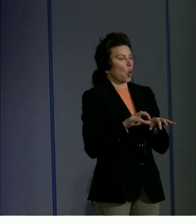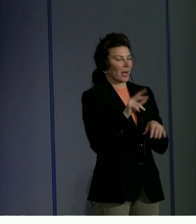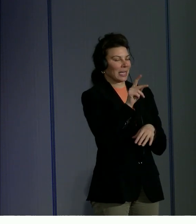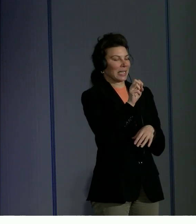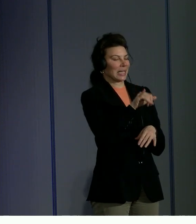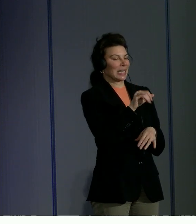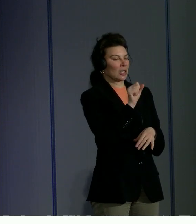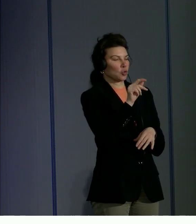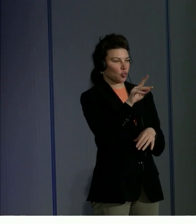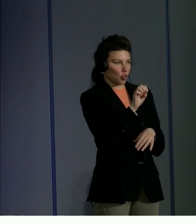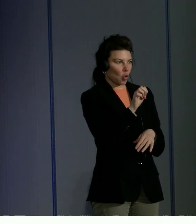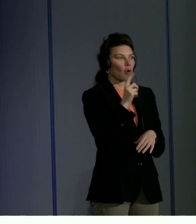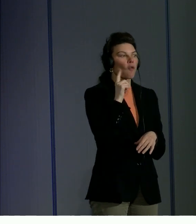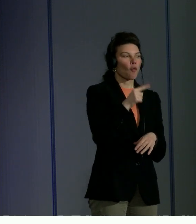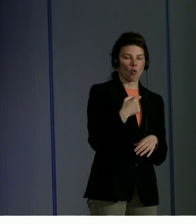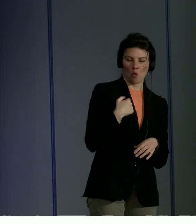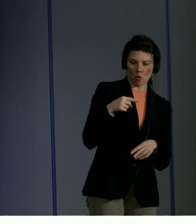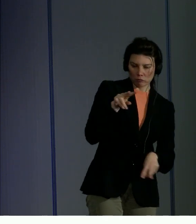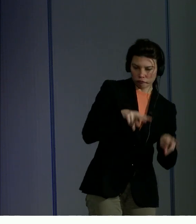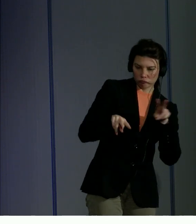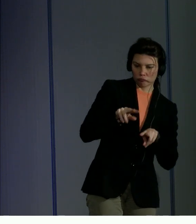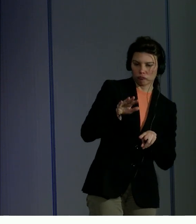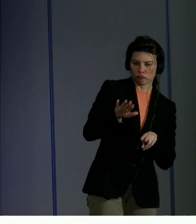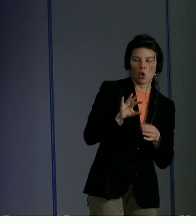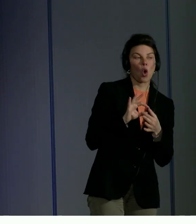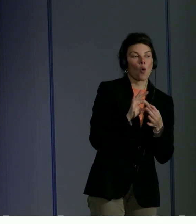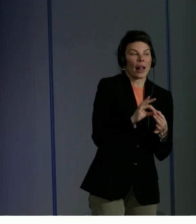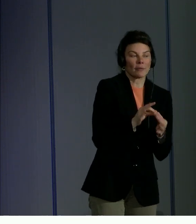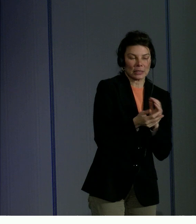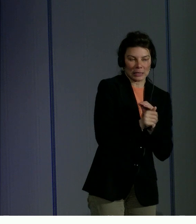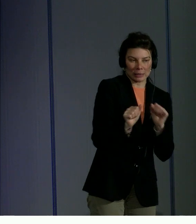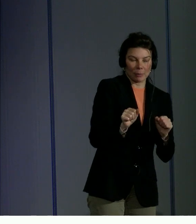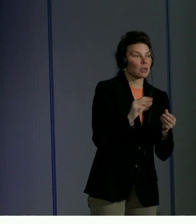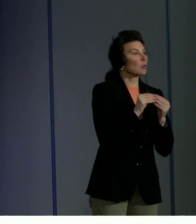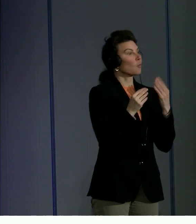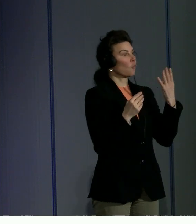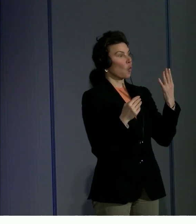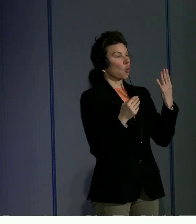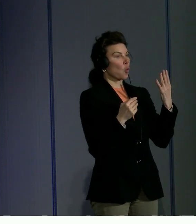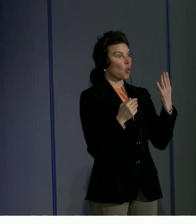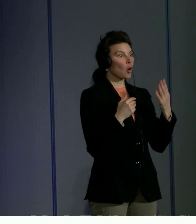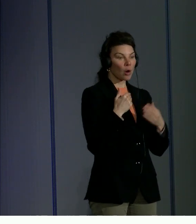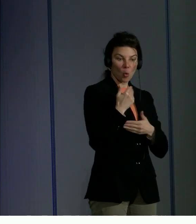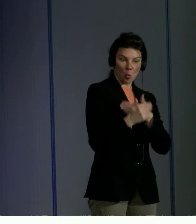relevant skills and assess abilities. 4. The process and request of reasonable